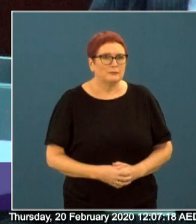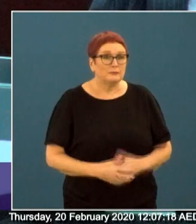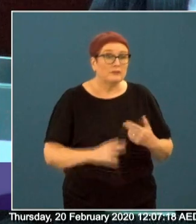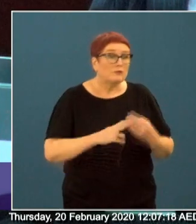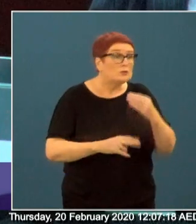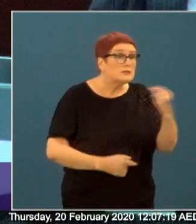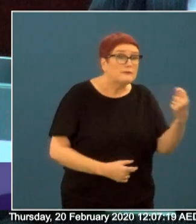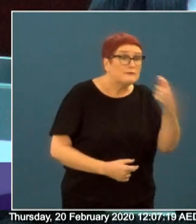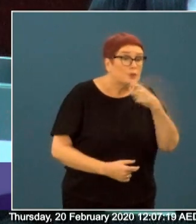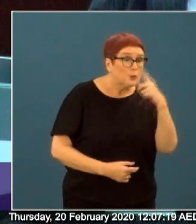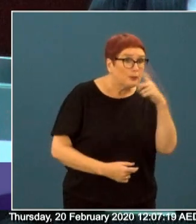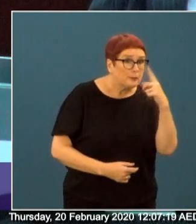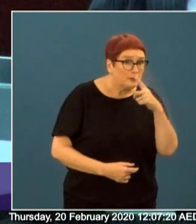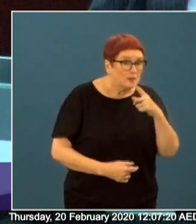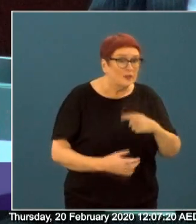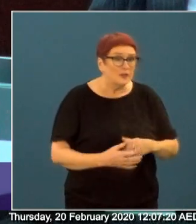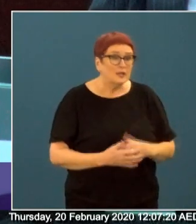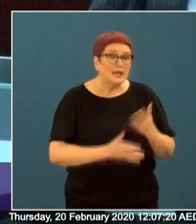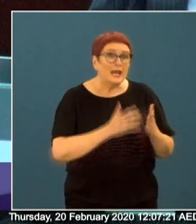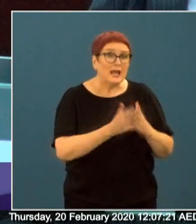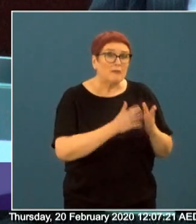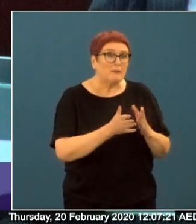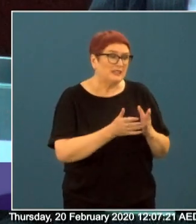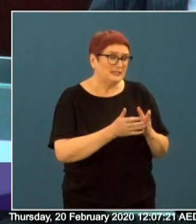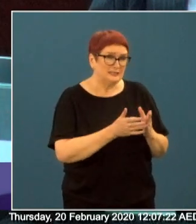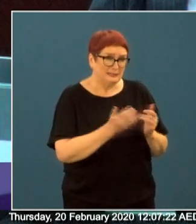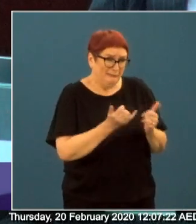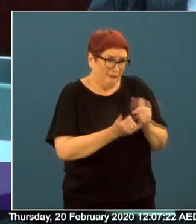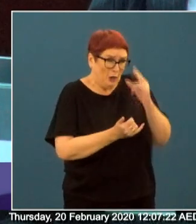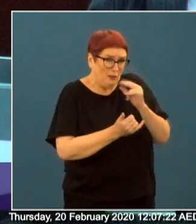a much earlier entry into the aged care system?